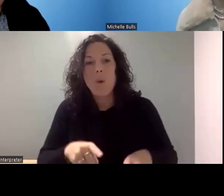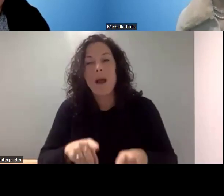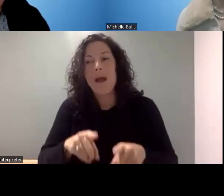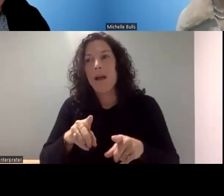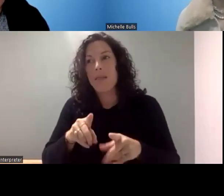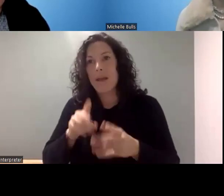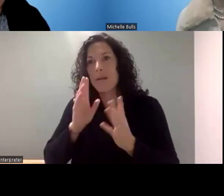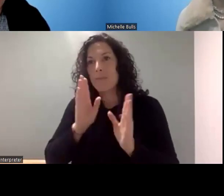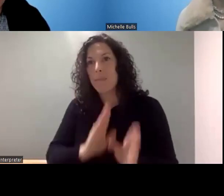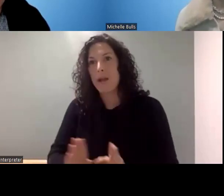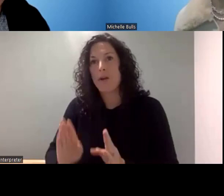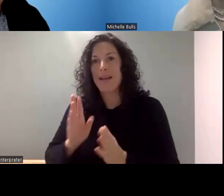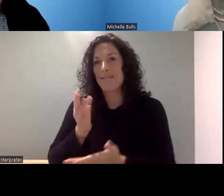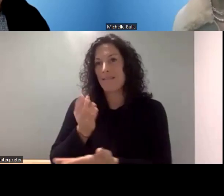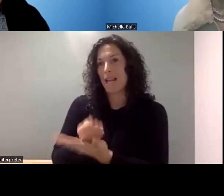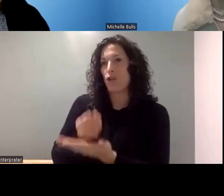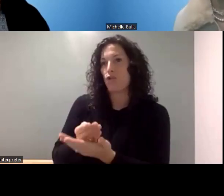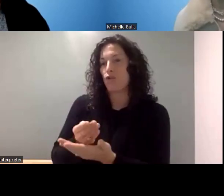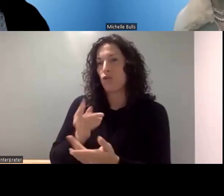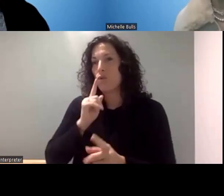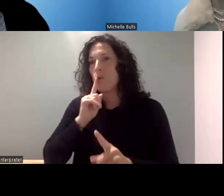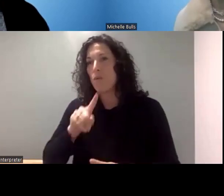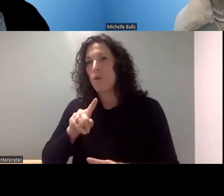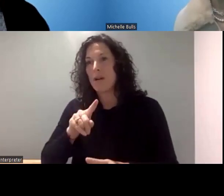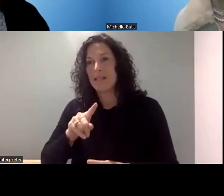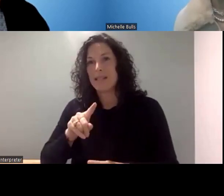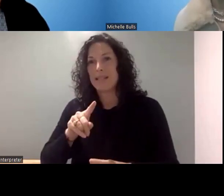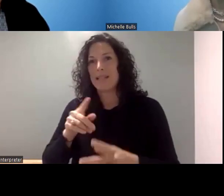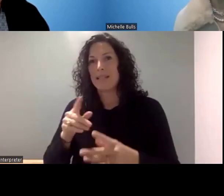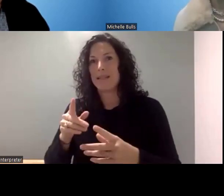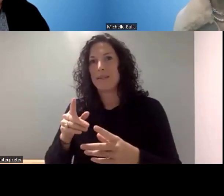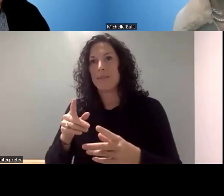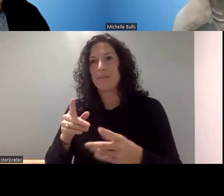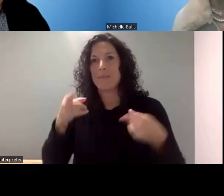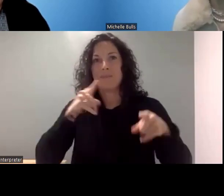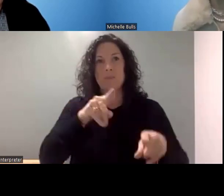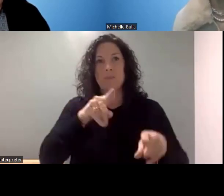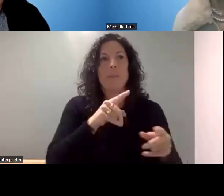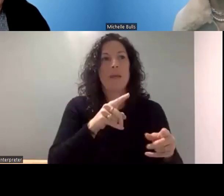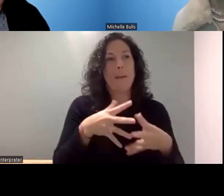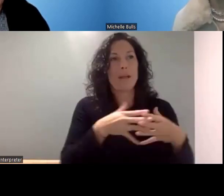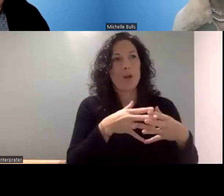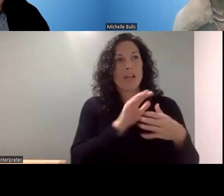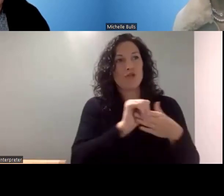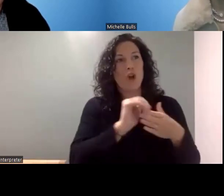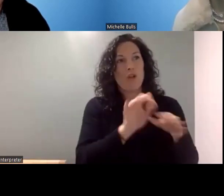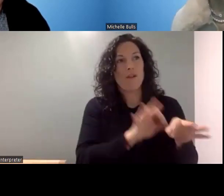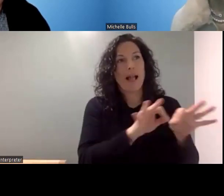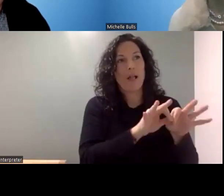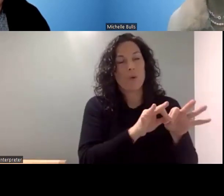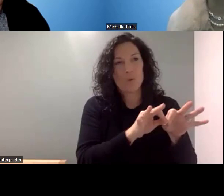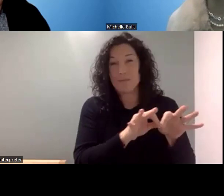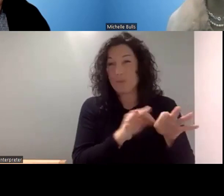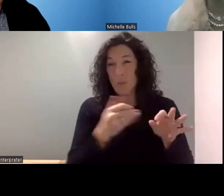Do you have any regulation on that and any information you can provide? Michelle Bulls: Okay, so I'm going to ask you